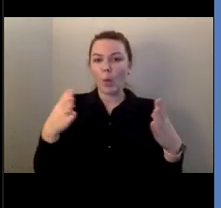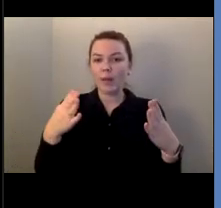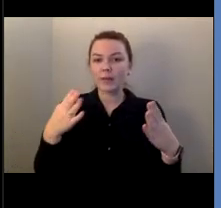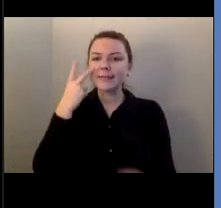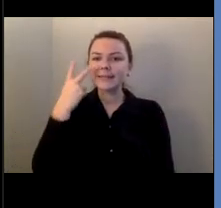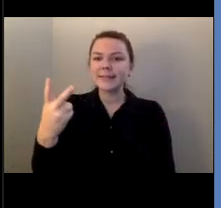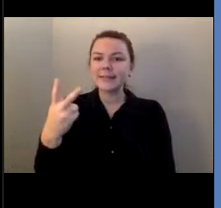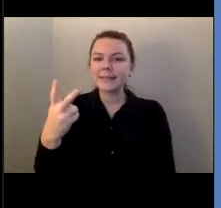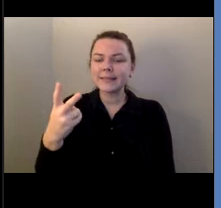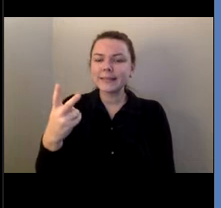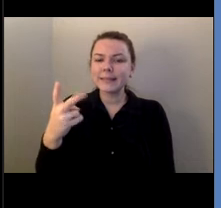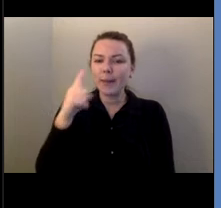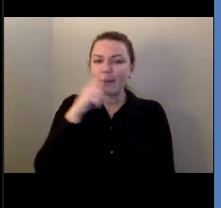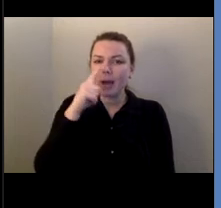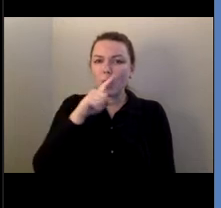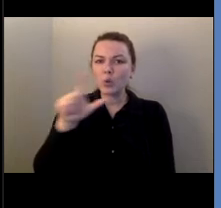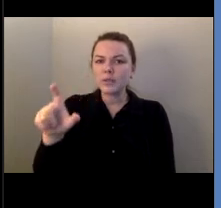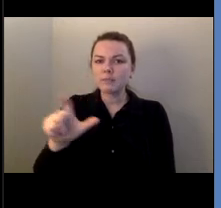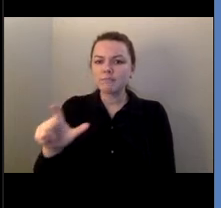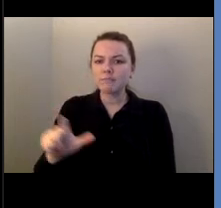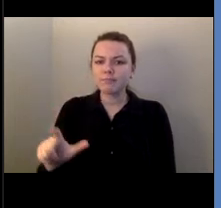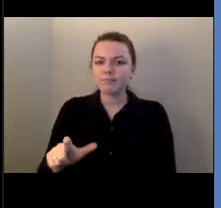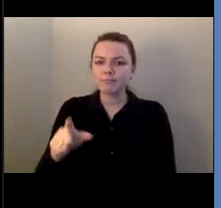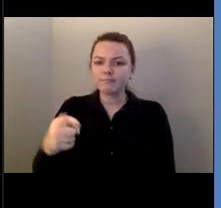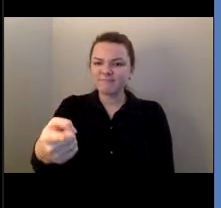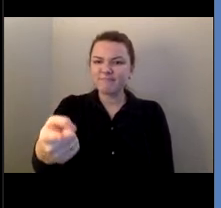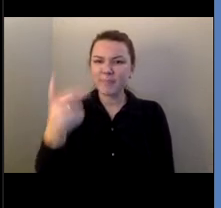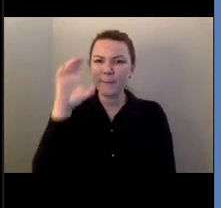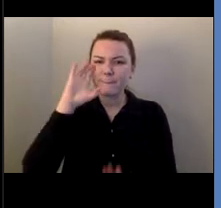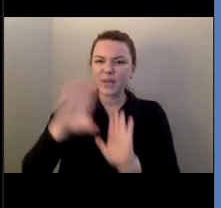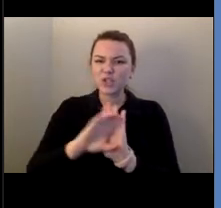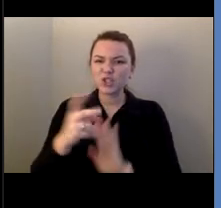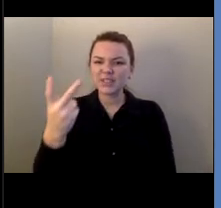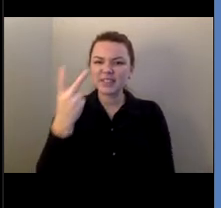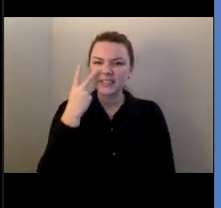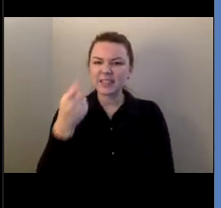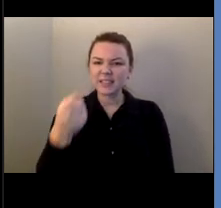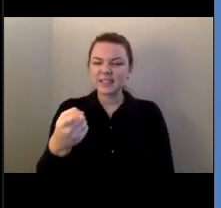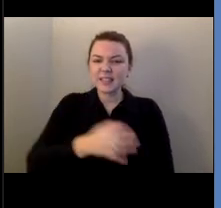but here's our stomach and here's where that opening is. Yeah?